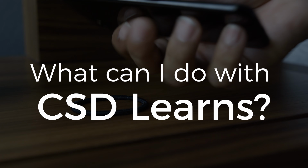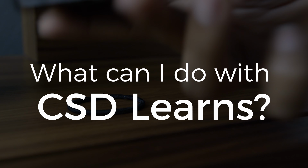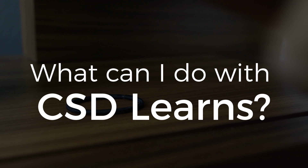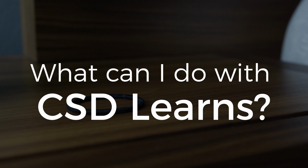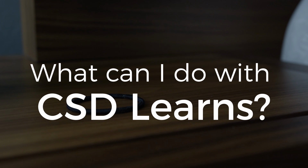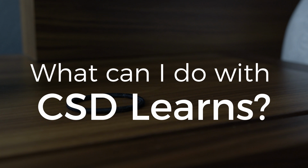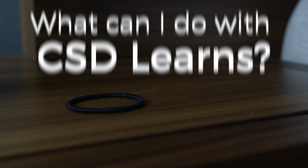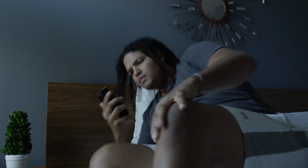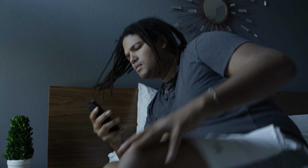[Telephone vibrates]